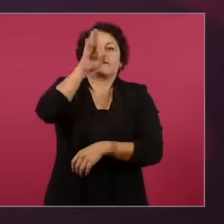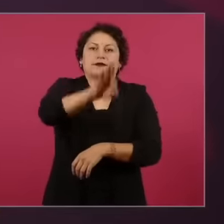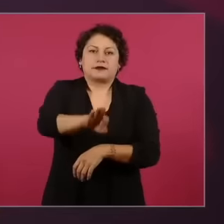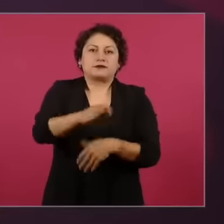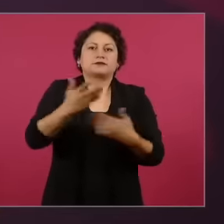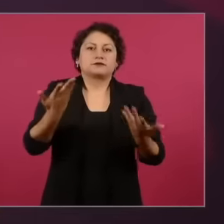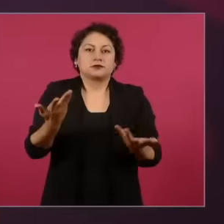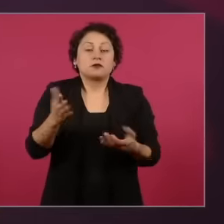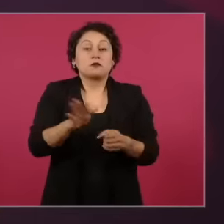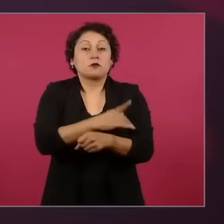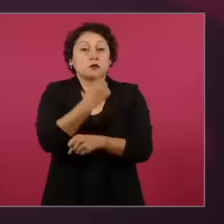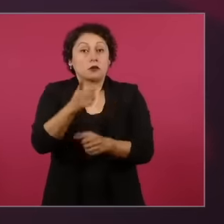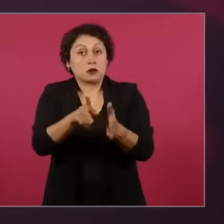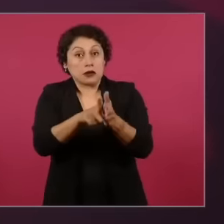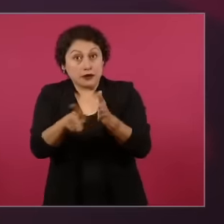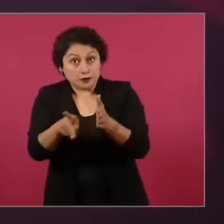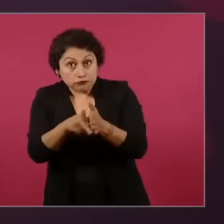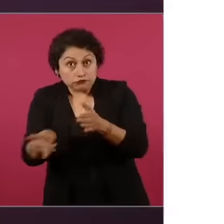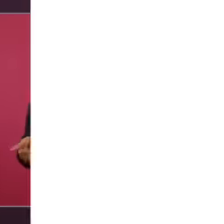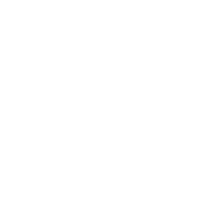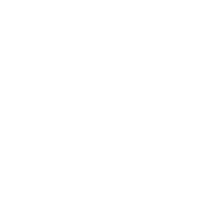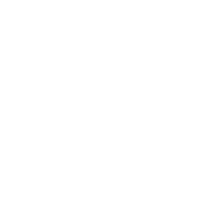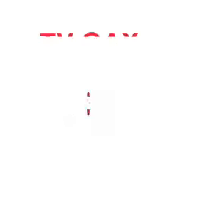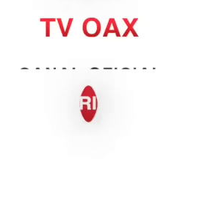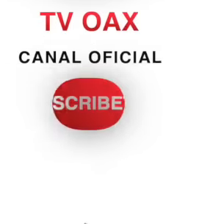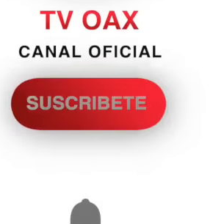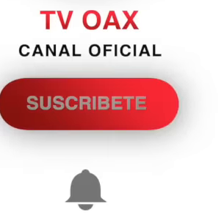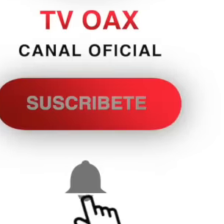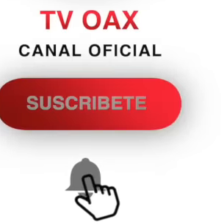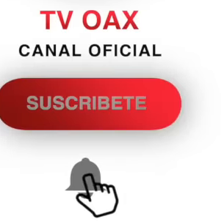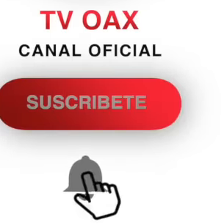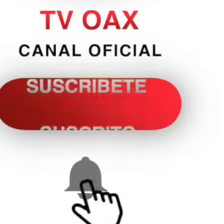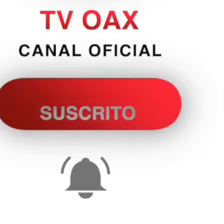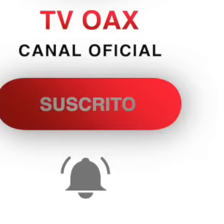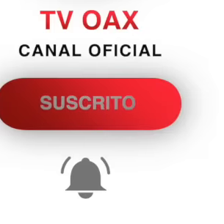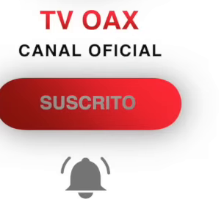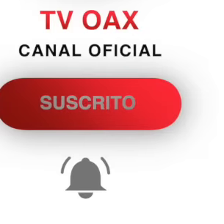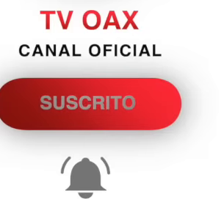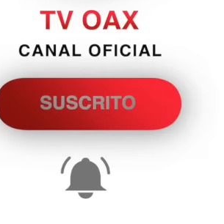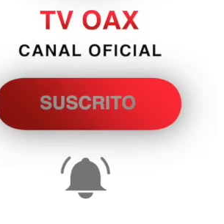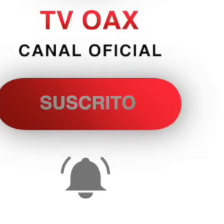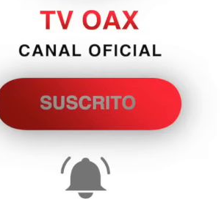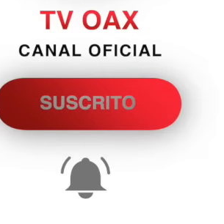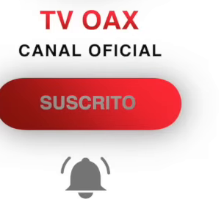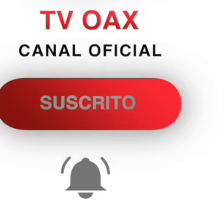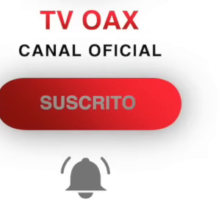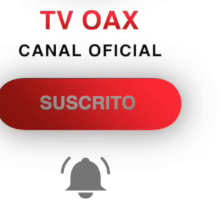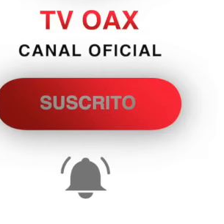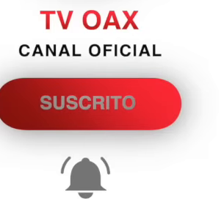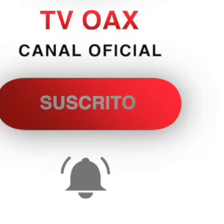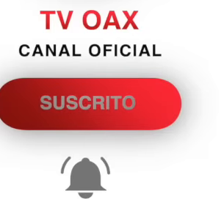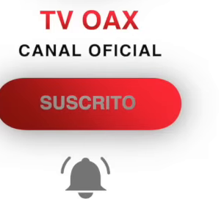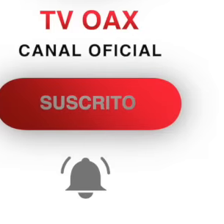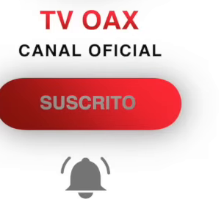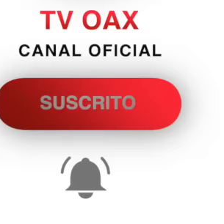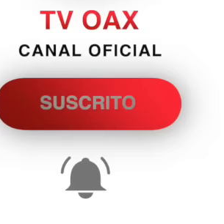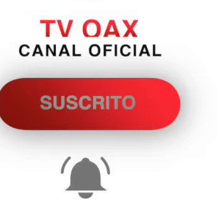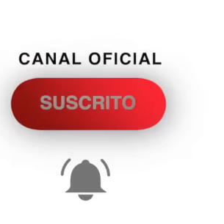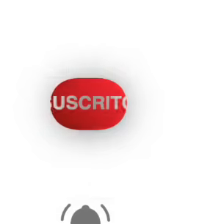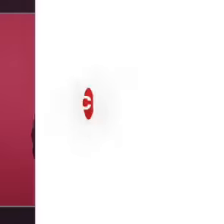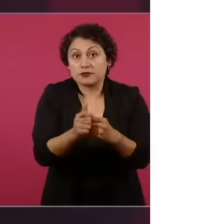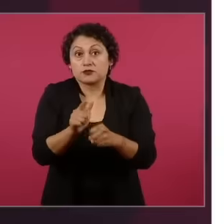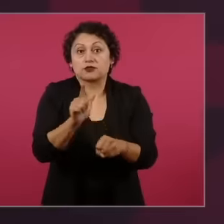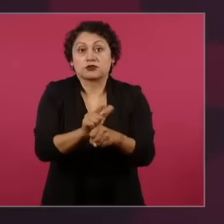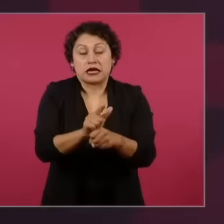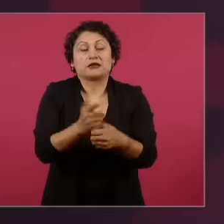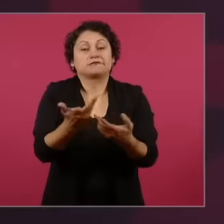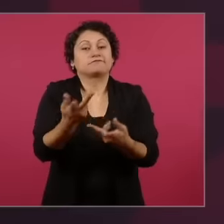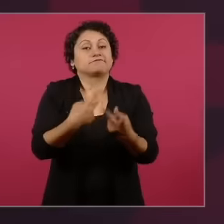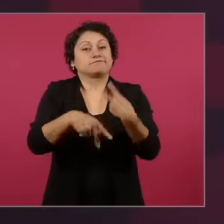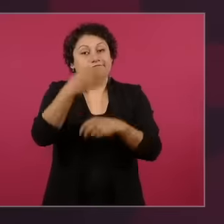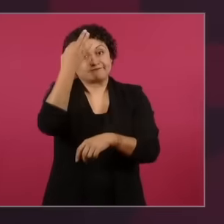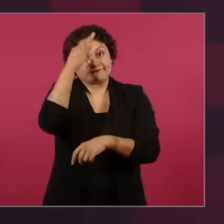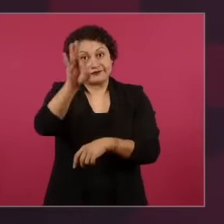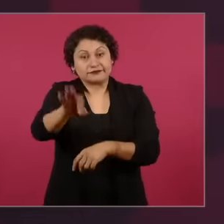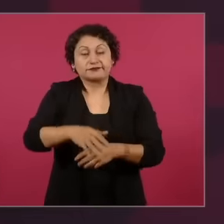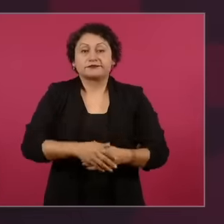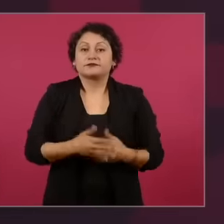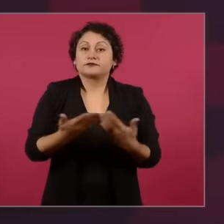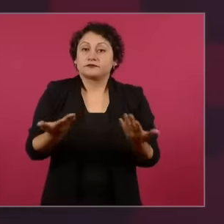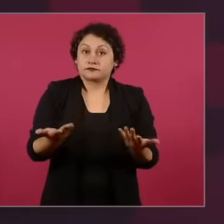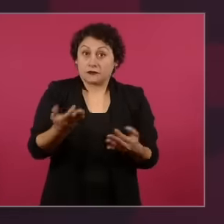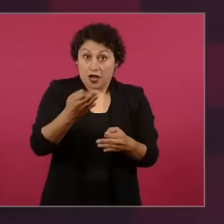independence, honesty and social responsibility in this environment of corruption, journalists cannot,